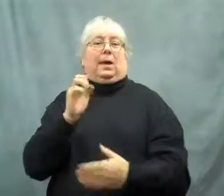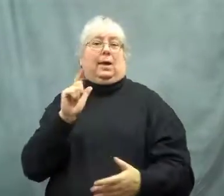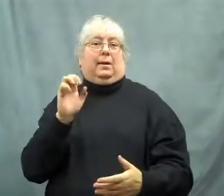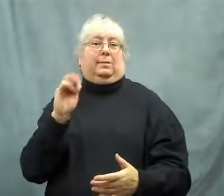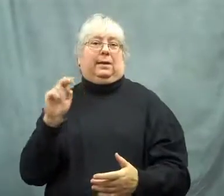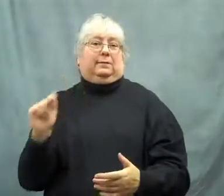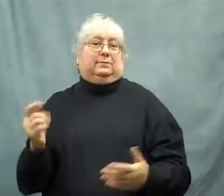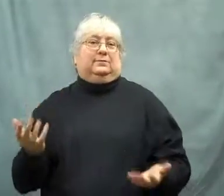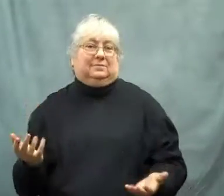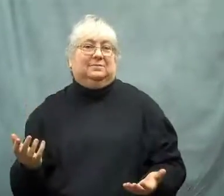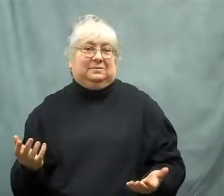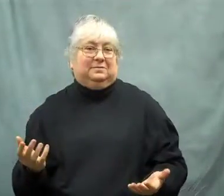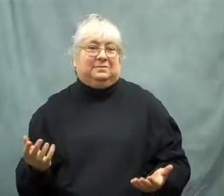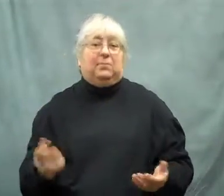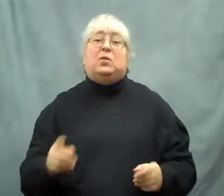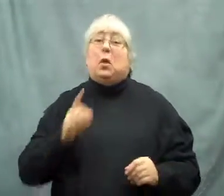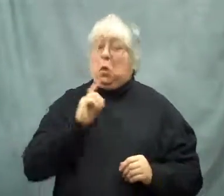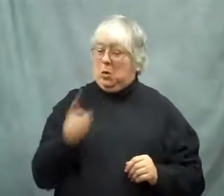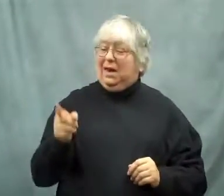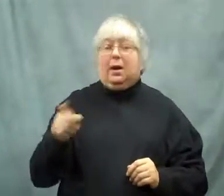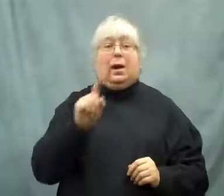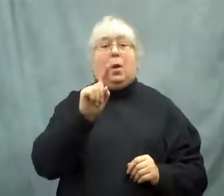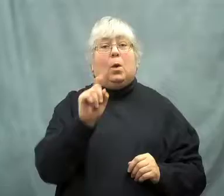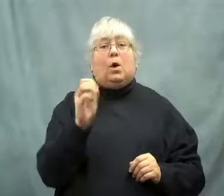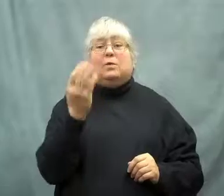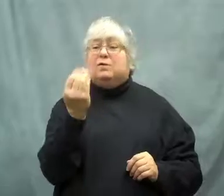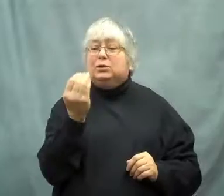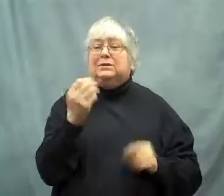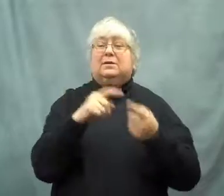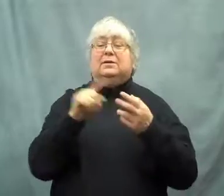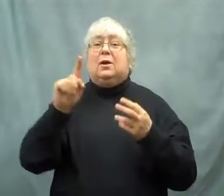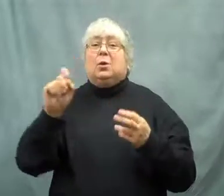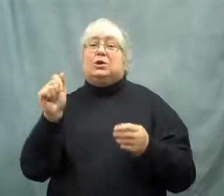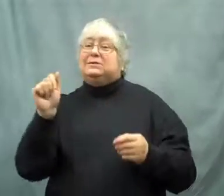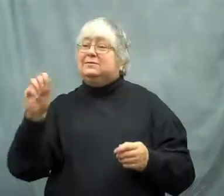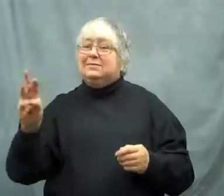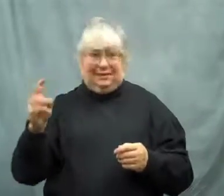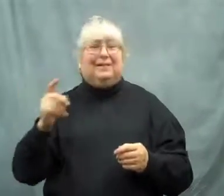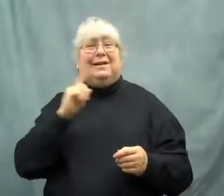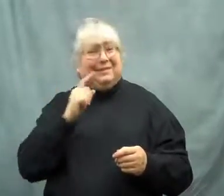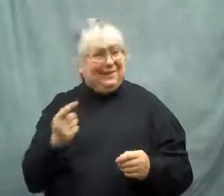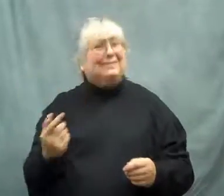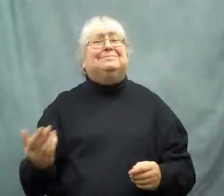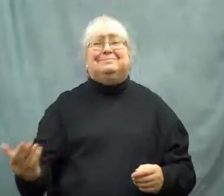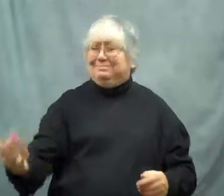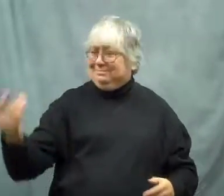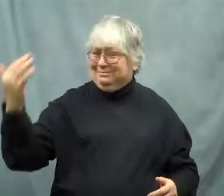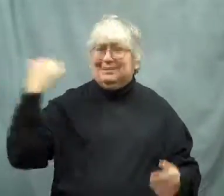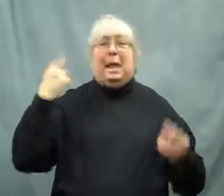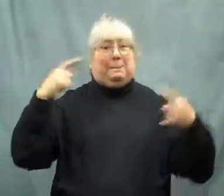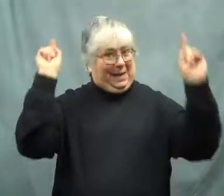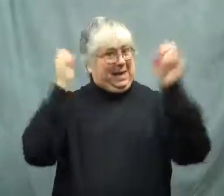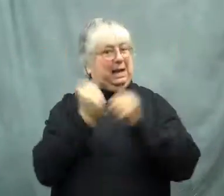The announcement was made in June of 2011 that they were indeed new elements.